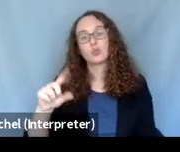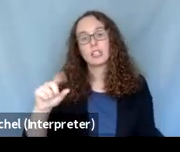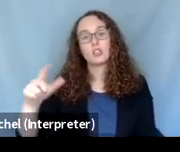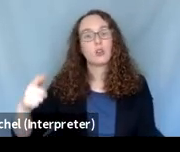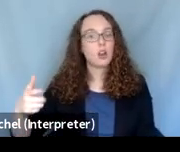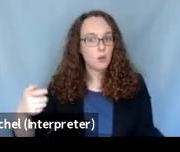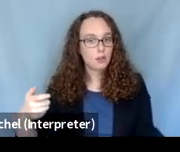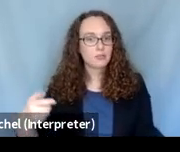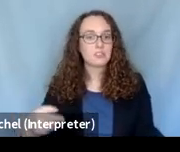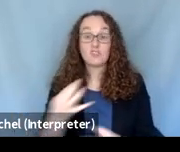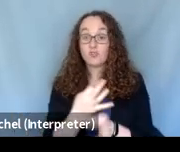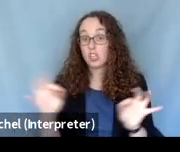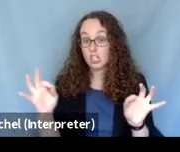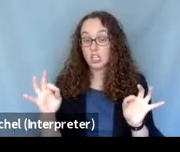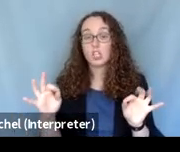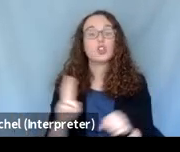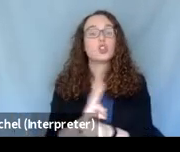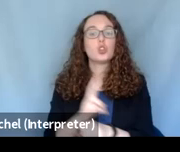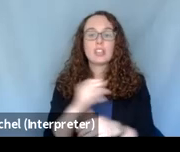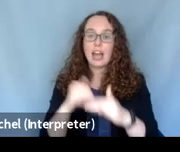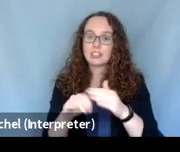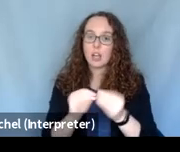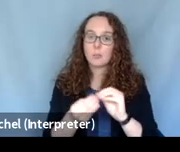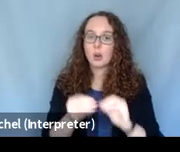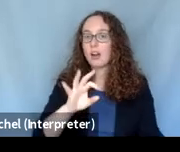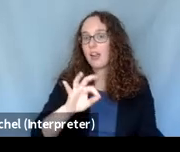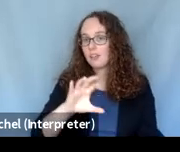access code FCC19 and some of you may have seen